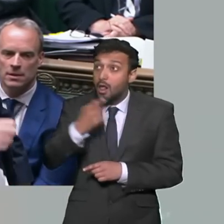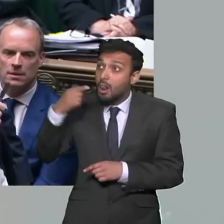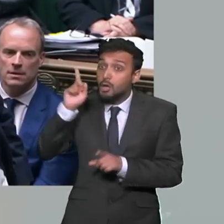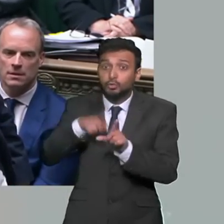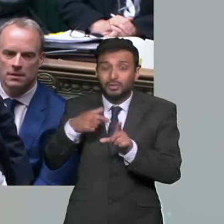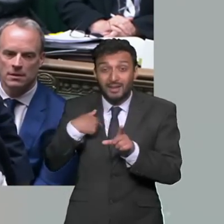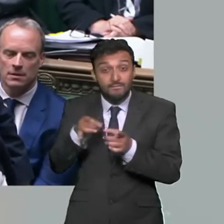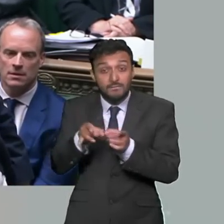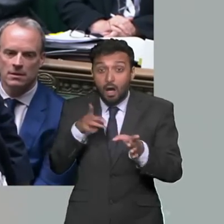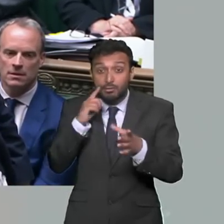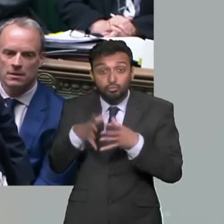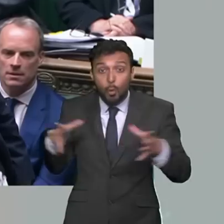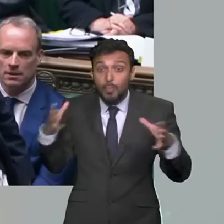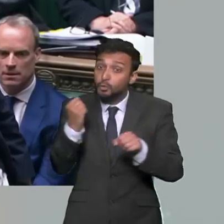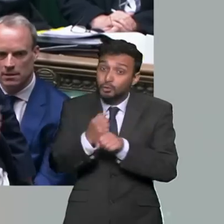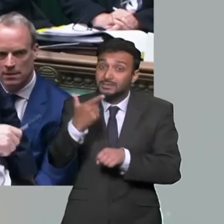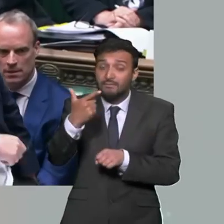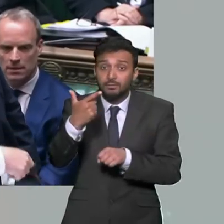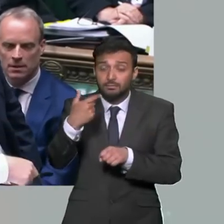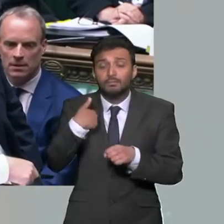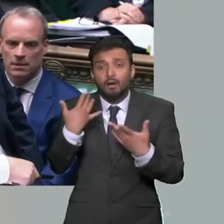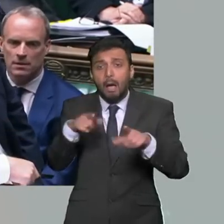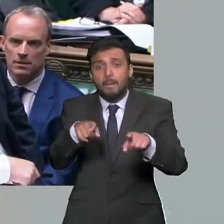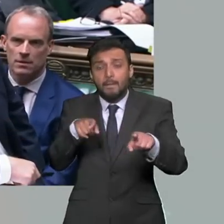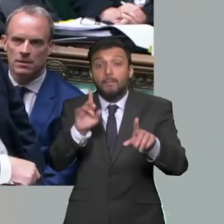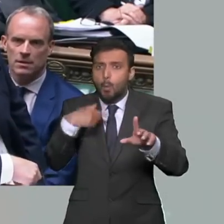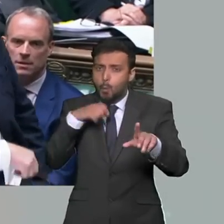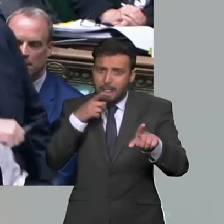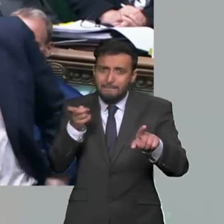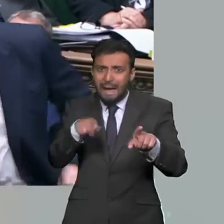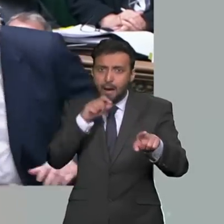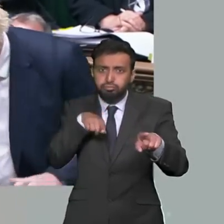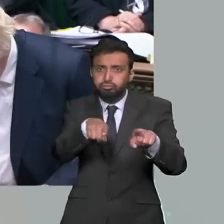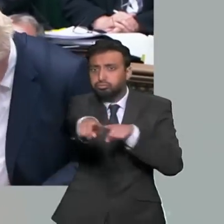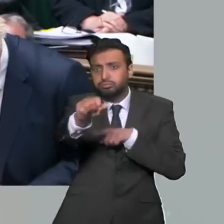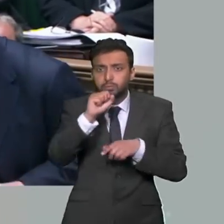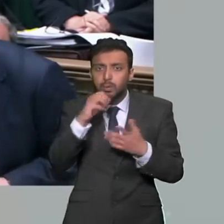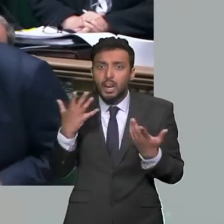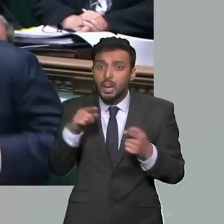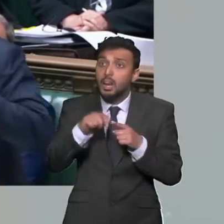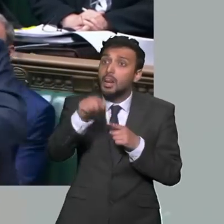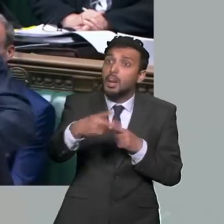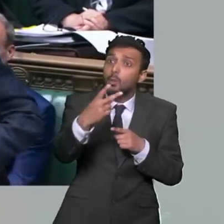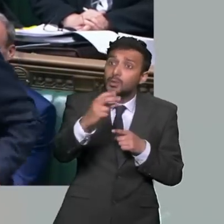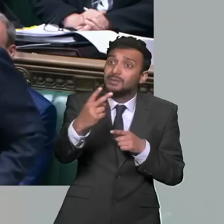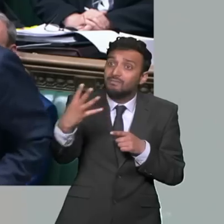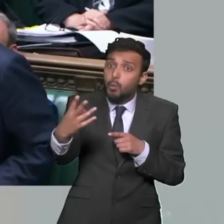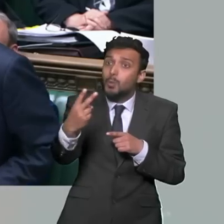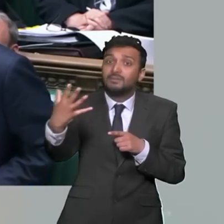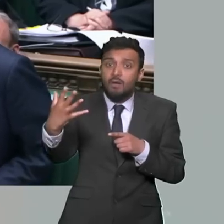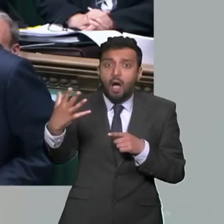and we will return to the fastest growth by 2024-25, thanks to the decisions that this